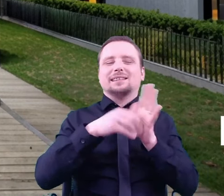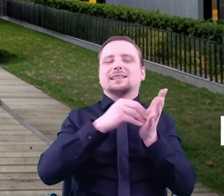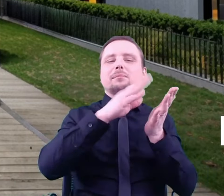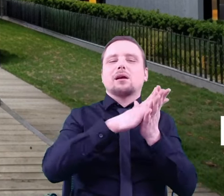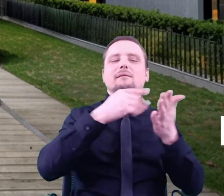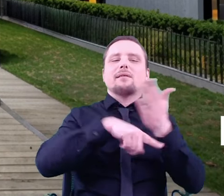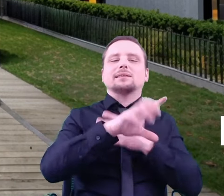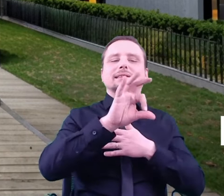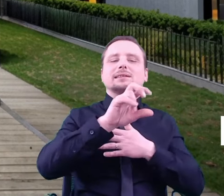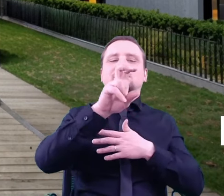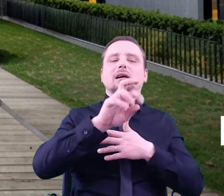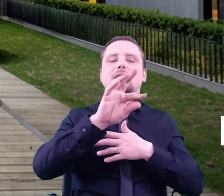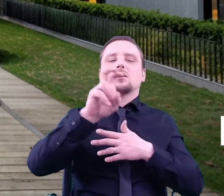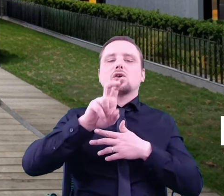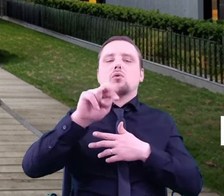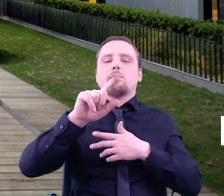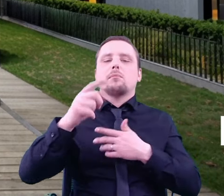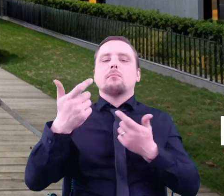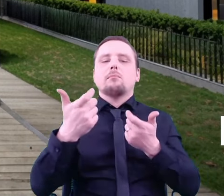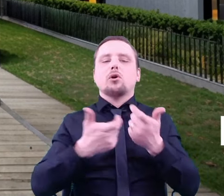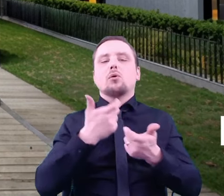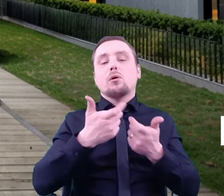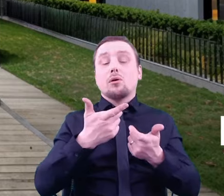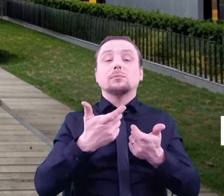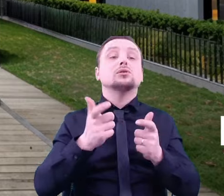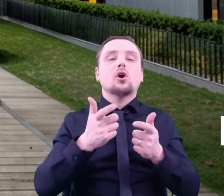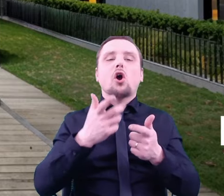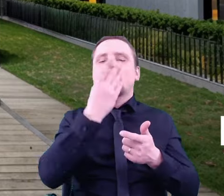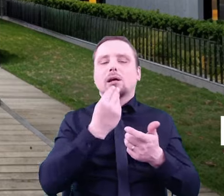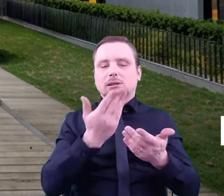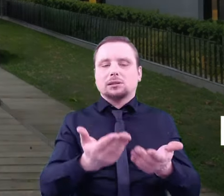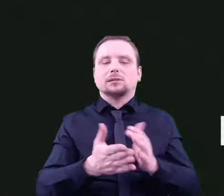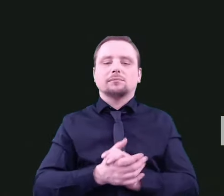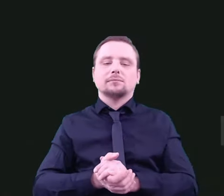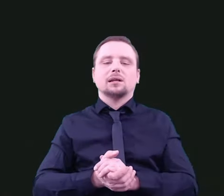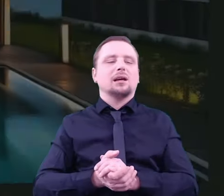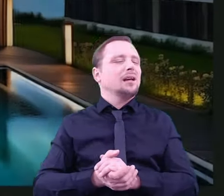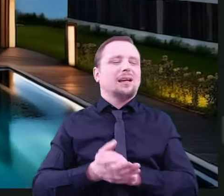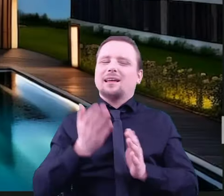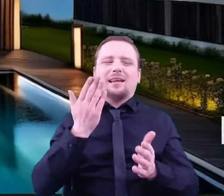enables the generation of images, which, in our view, still leave a lot to be desired.